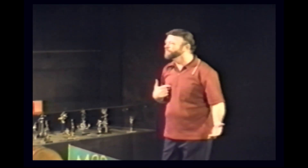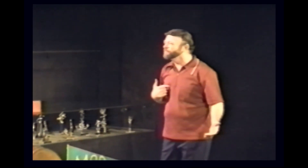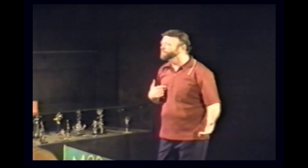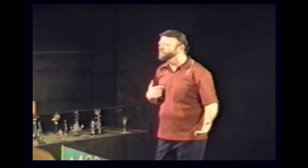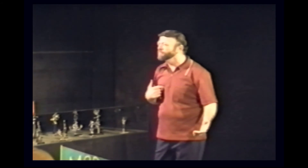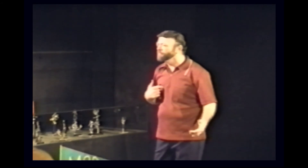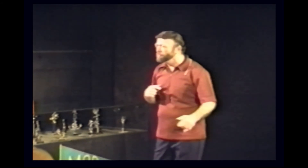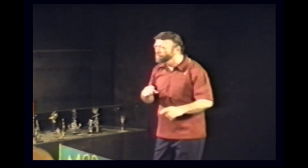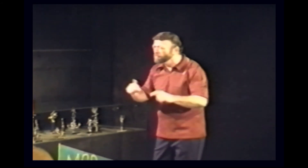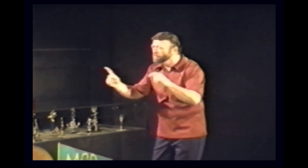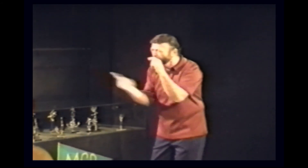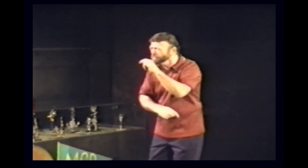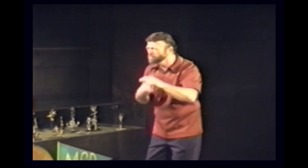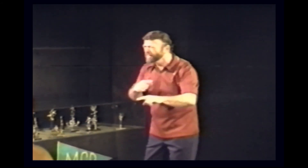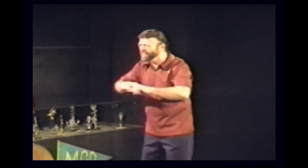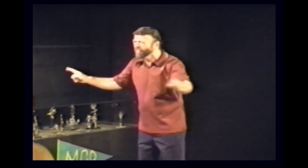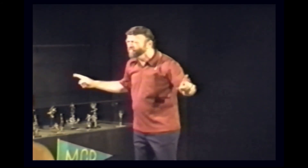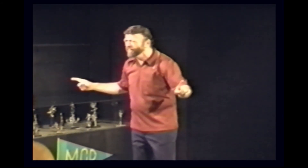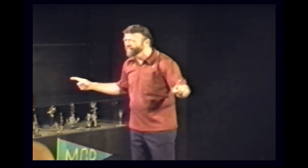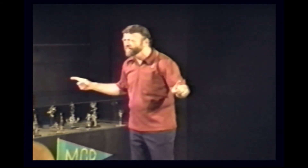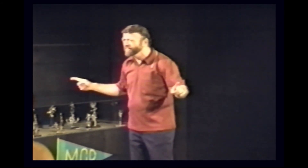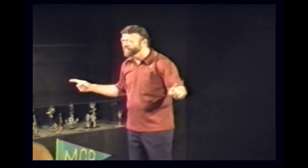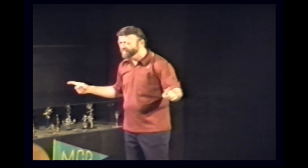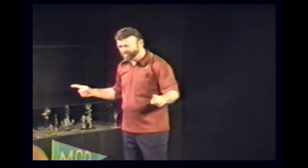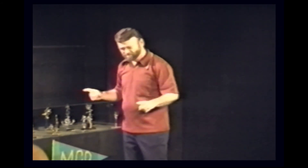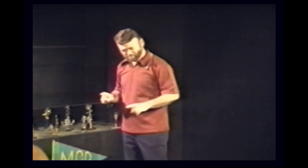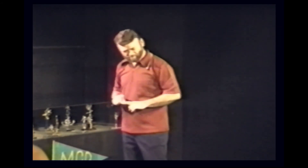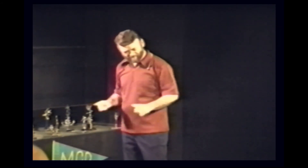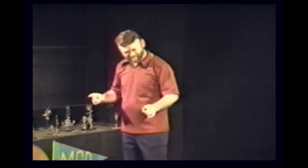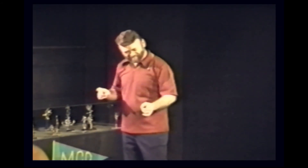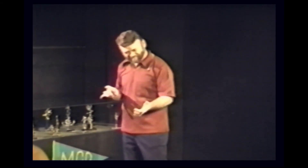This is a place that I love. I love The Deaf Club.